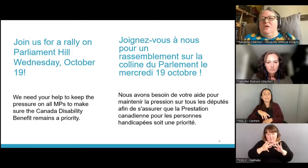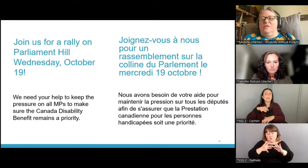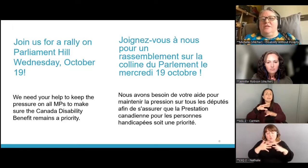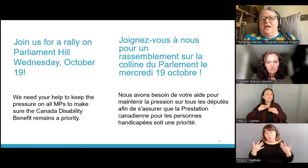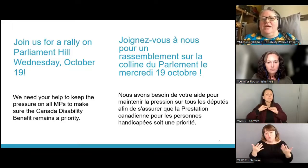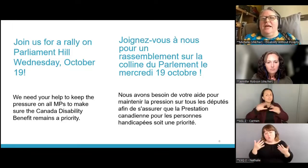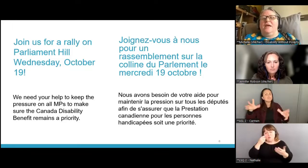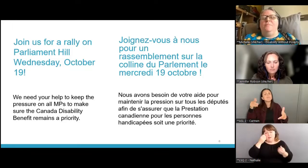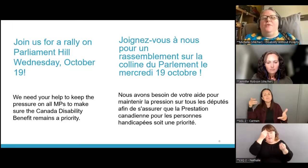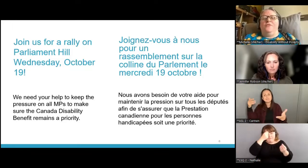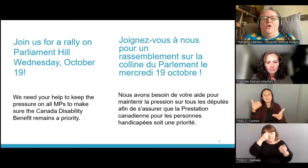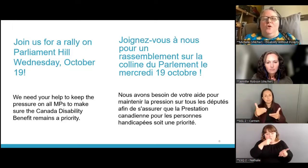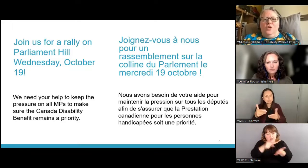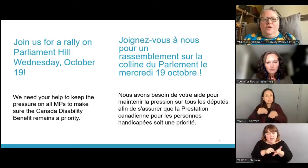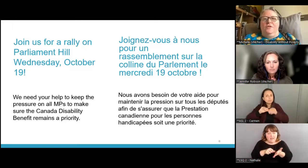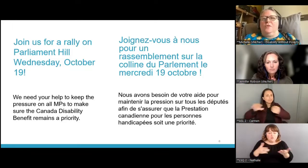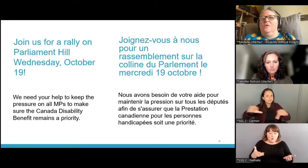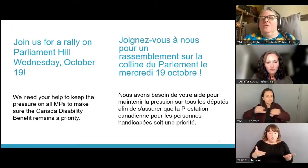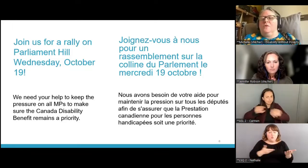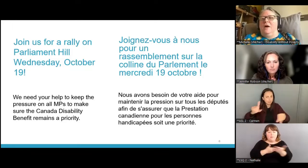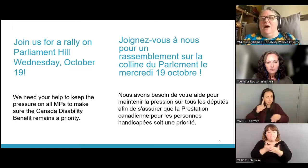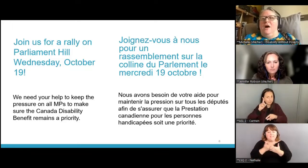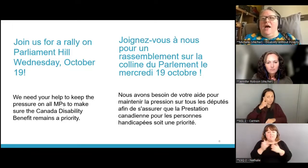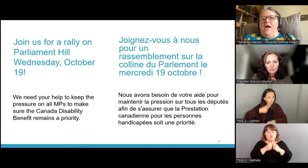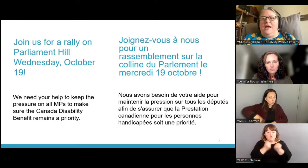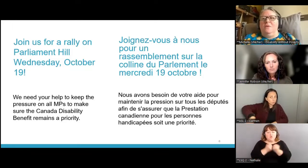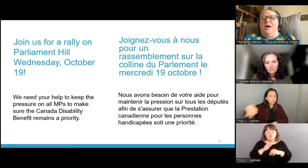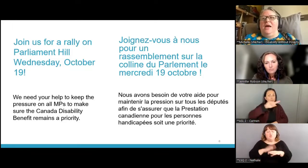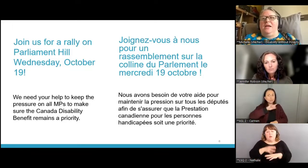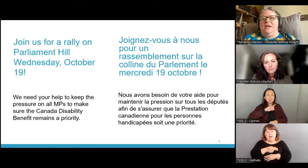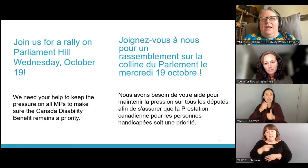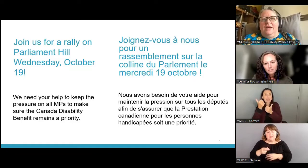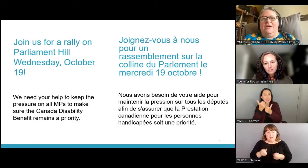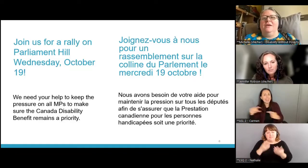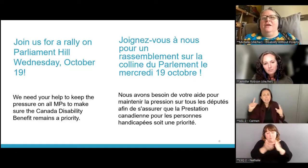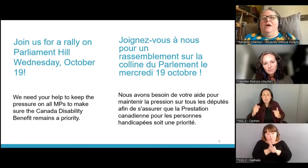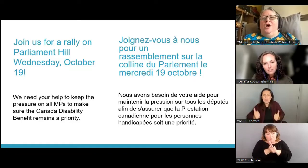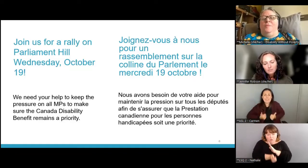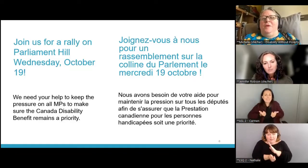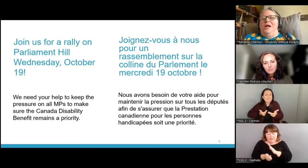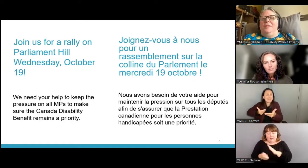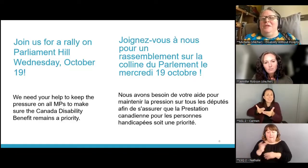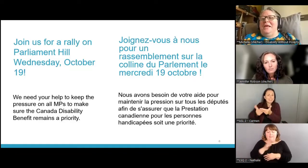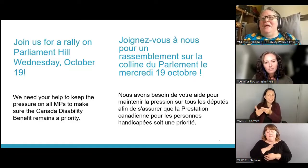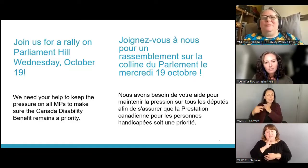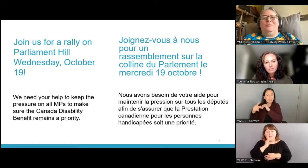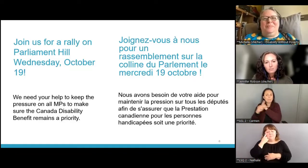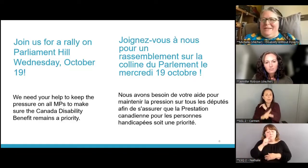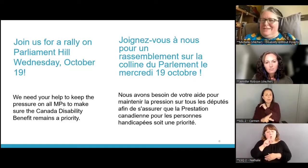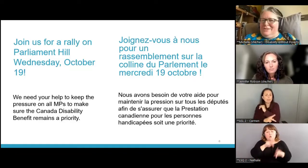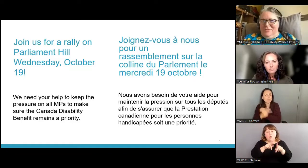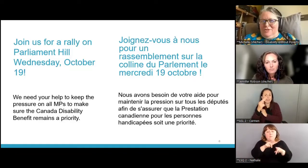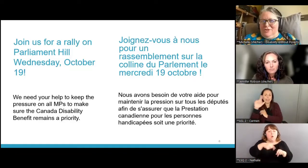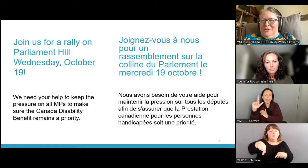TO THAT DAY. FOR ALL OF YOU WHO ARE ANY WHERE NEAR PARLIAMENT HILL, PLEASE COME AND JOIN